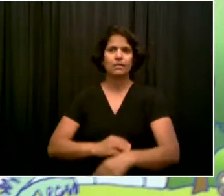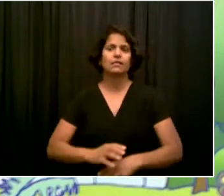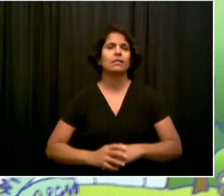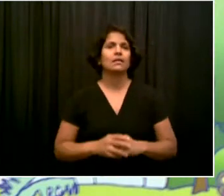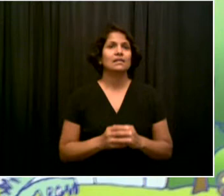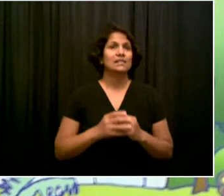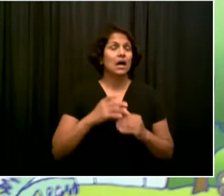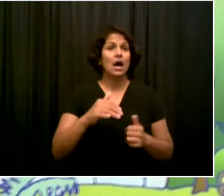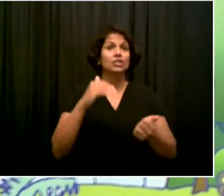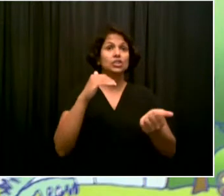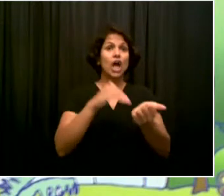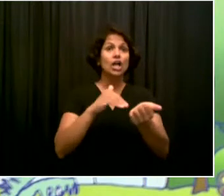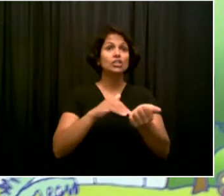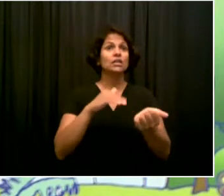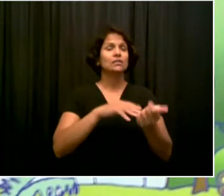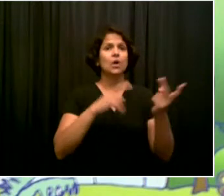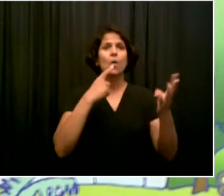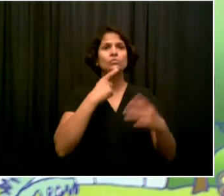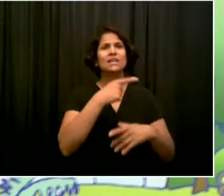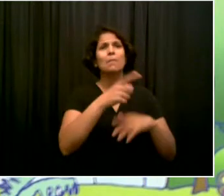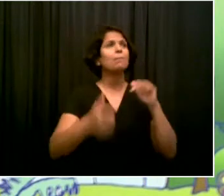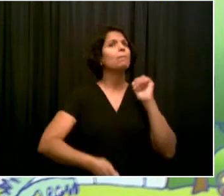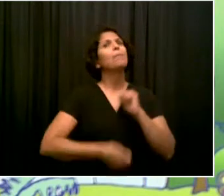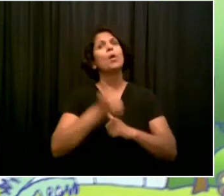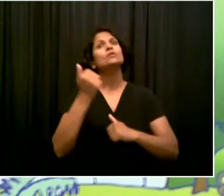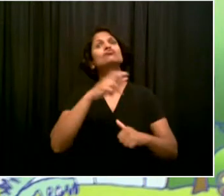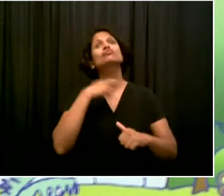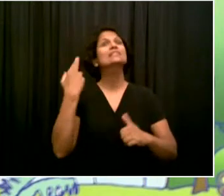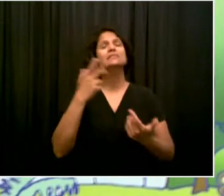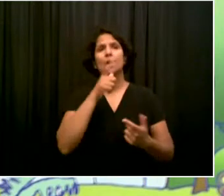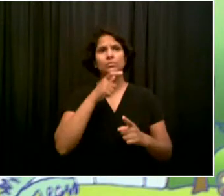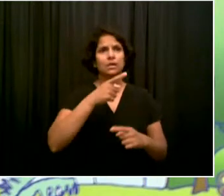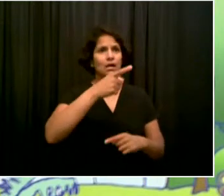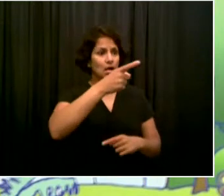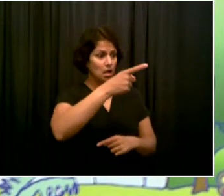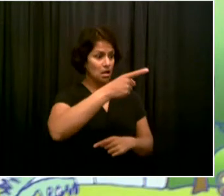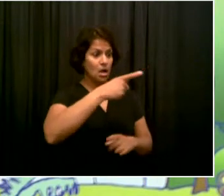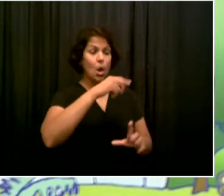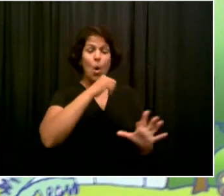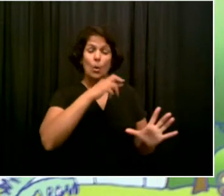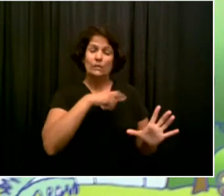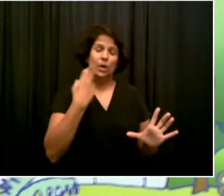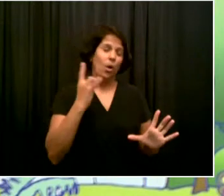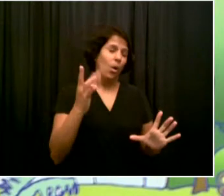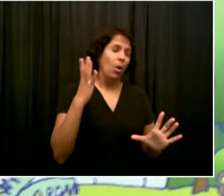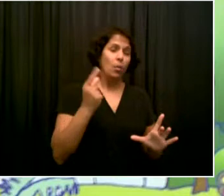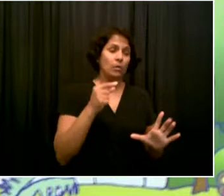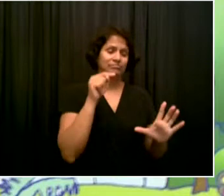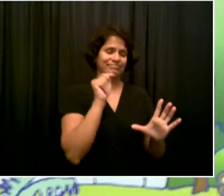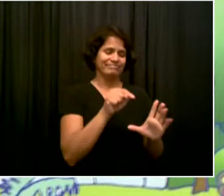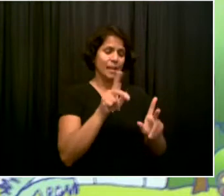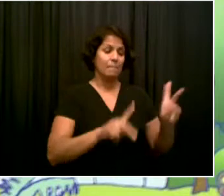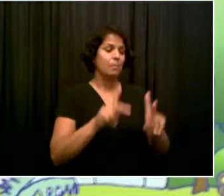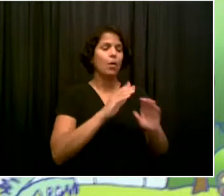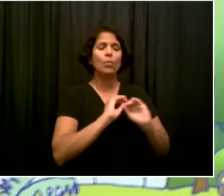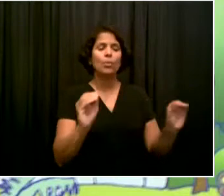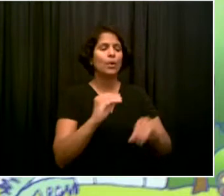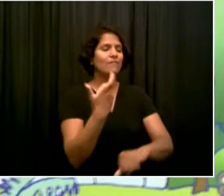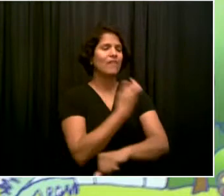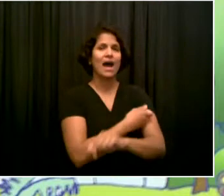VACCINATIOSN ARE SAFE AND HAS A DOCTORS KEEP SAYING, THE ONLY PEOPLWHE OSE LIVES ARE IN DANGER RIGHT NOW ARE THE ONES UNVACCINATED.